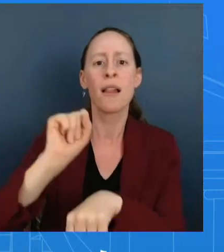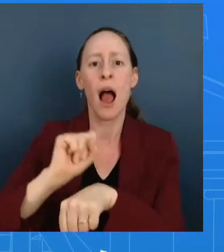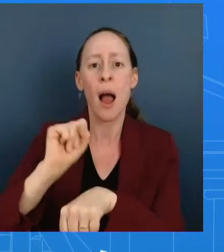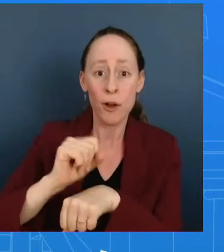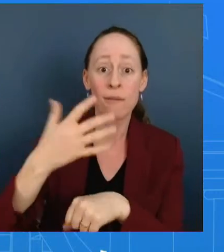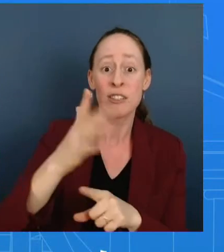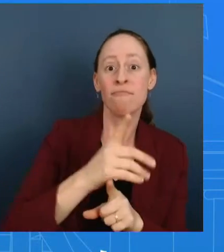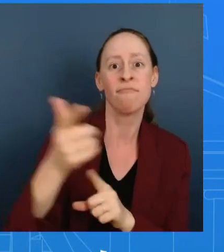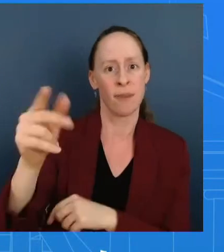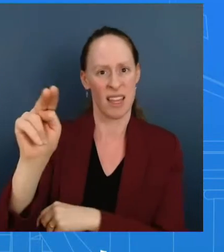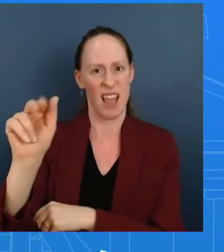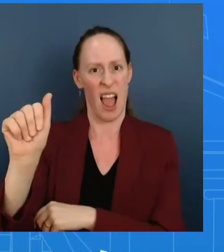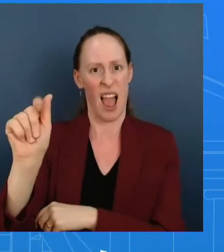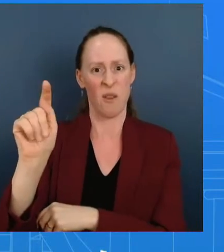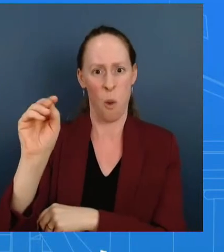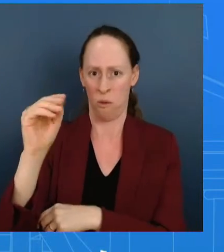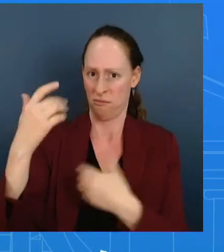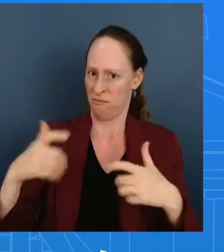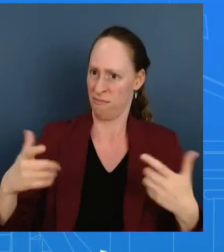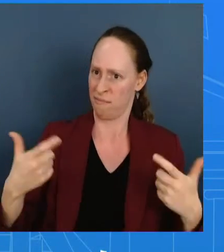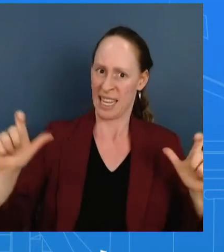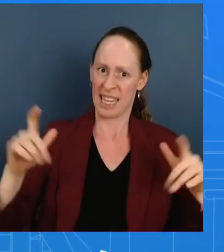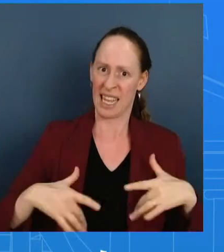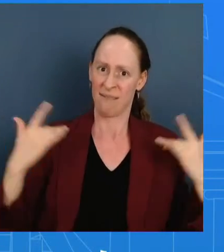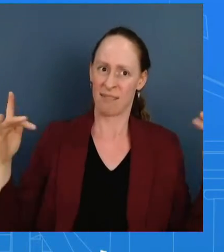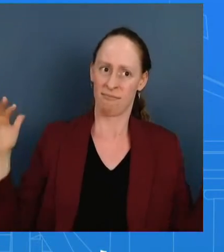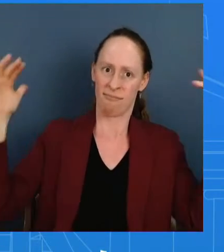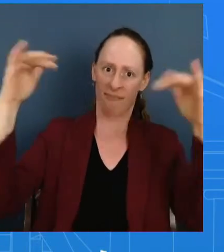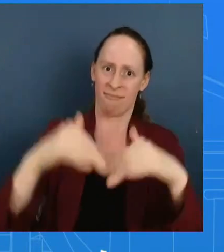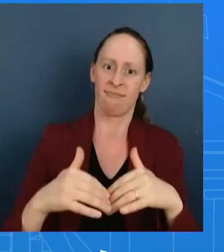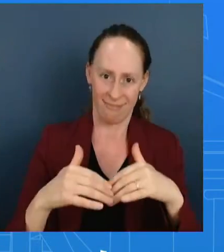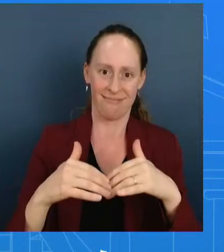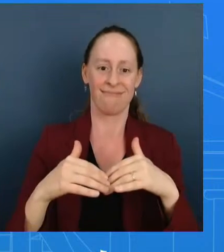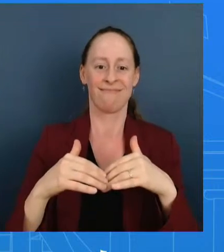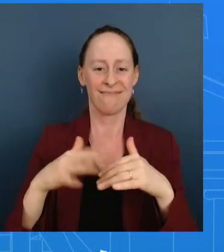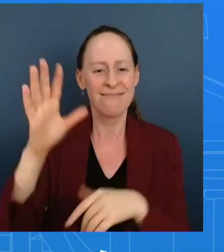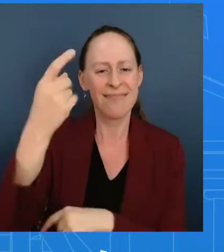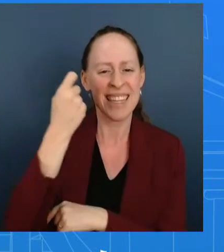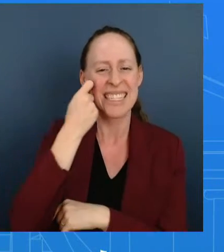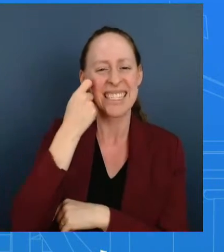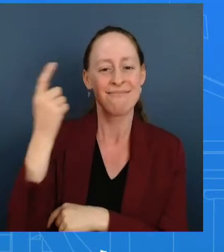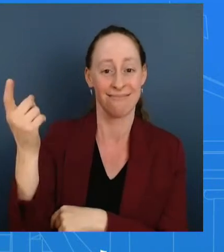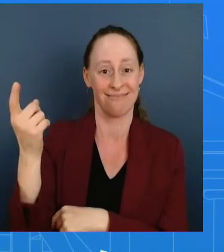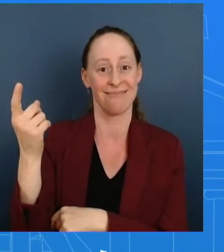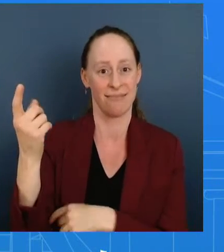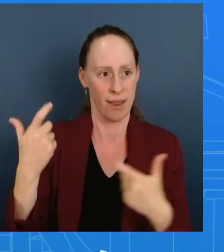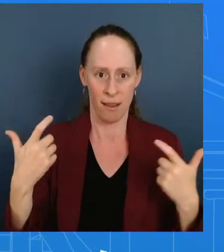who's not here. But, Josh, you are here. I see you. The Press: Hi, Karine. Ms. Jean-Pierre: So, that will happen on Thursday.